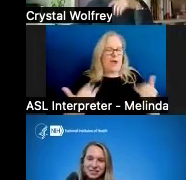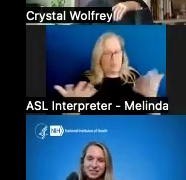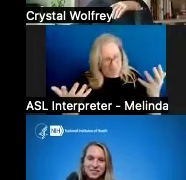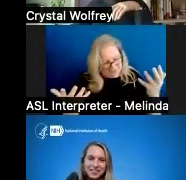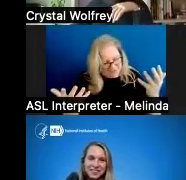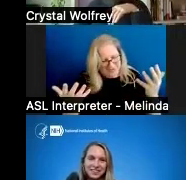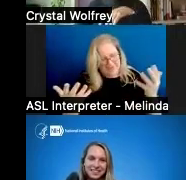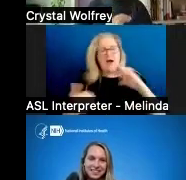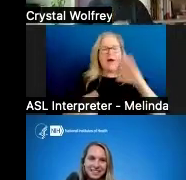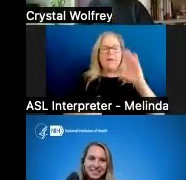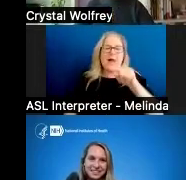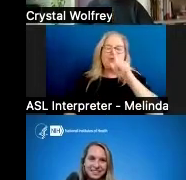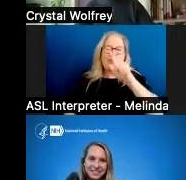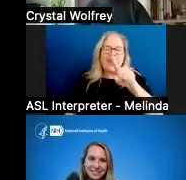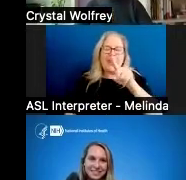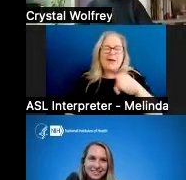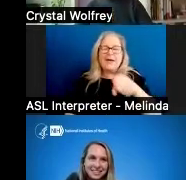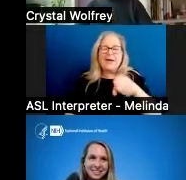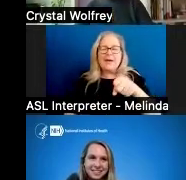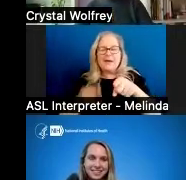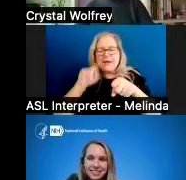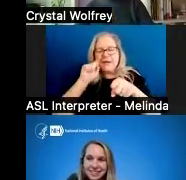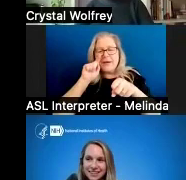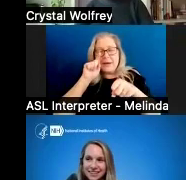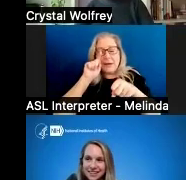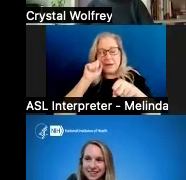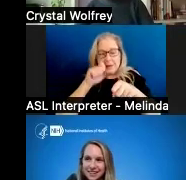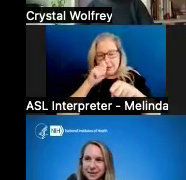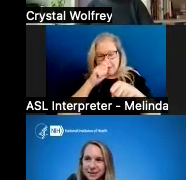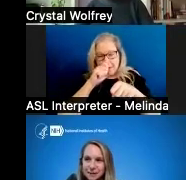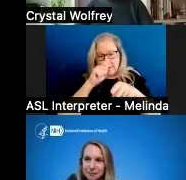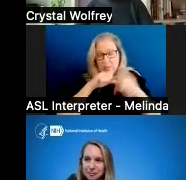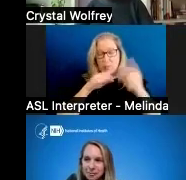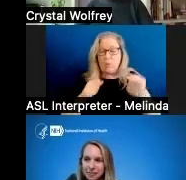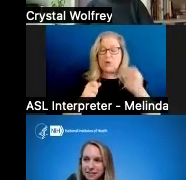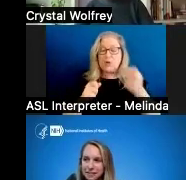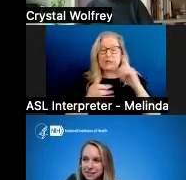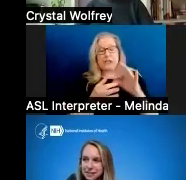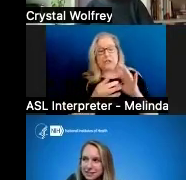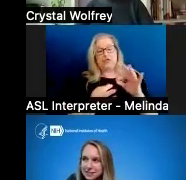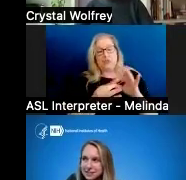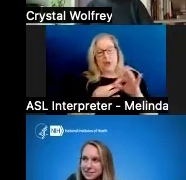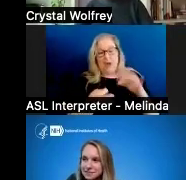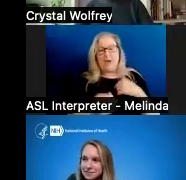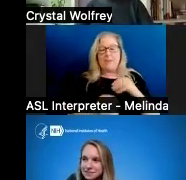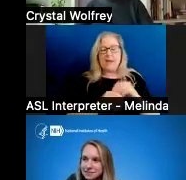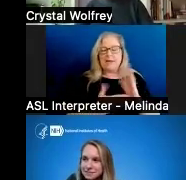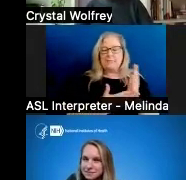So pretty much it sounds like from what you described they're recrafting the budget before the grant even starts.